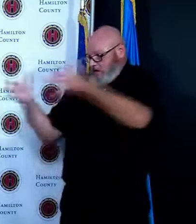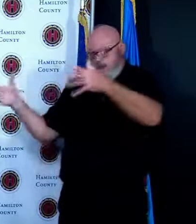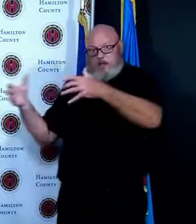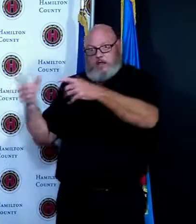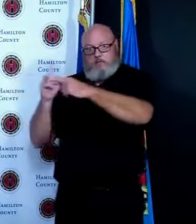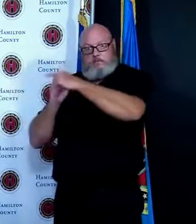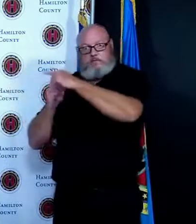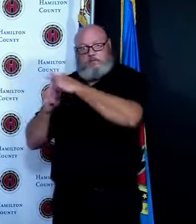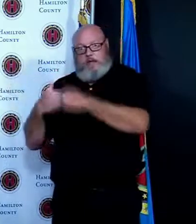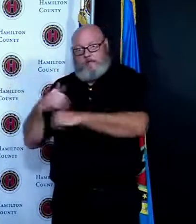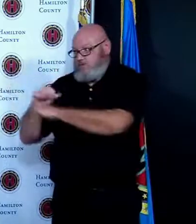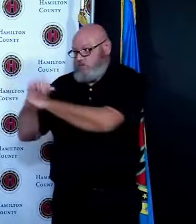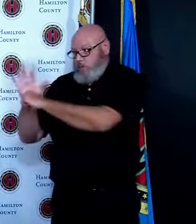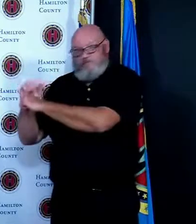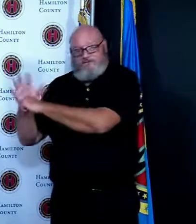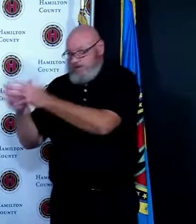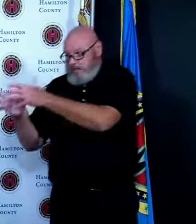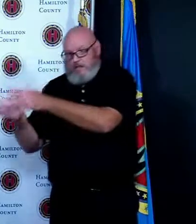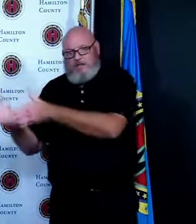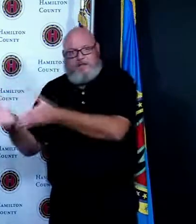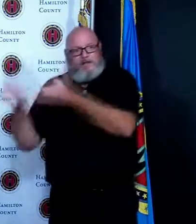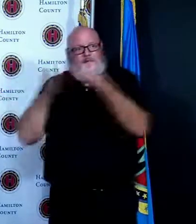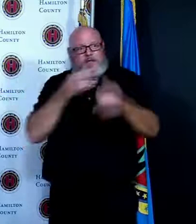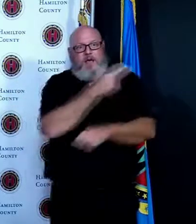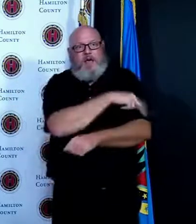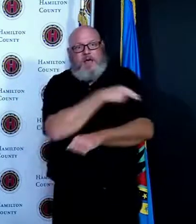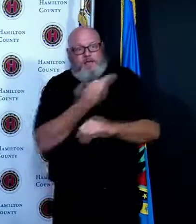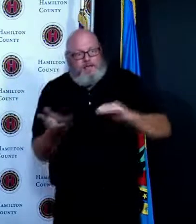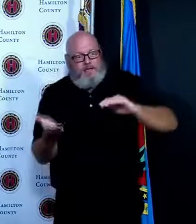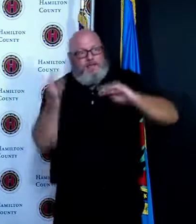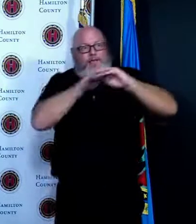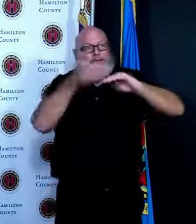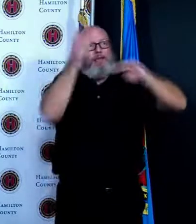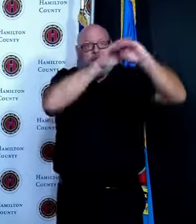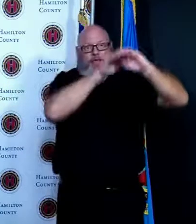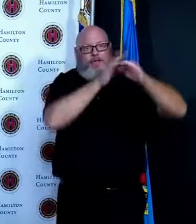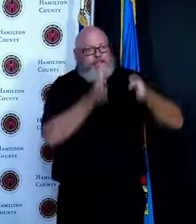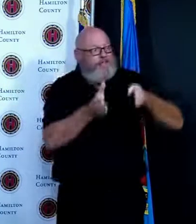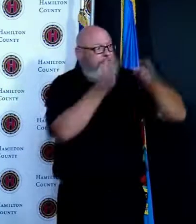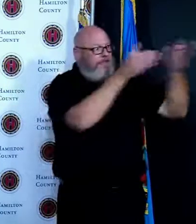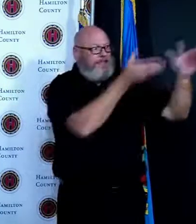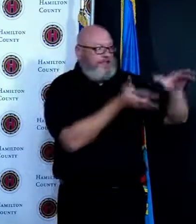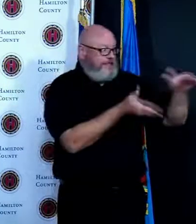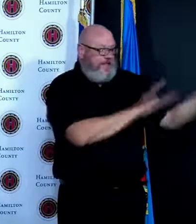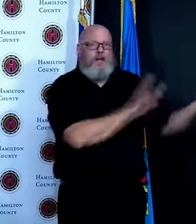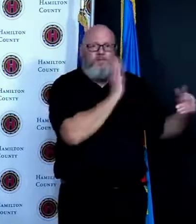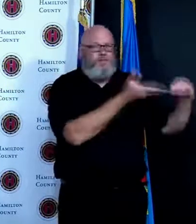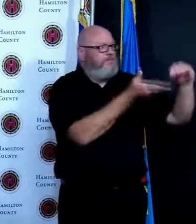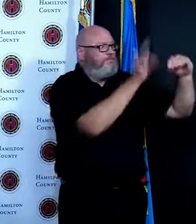you might see deaths increase as well so just to reiterate we are not alone cases are spiking